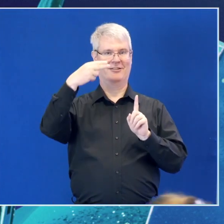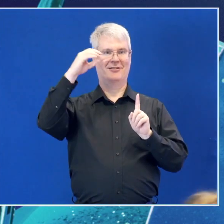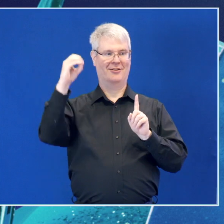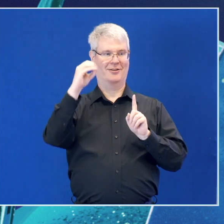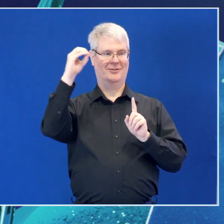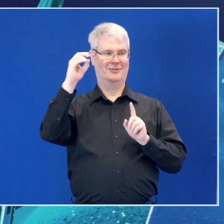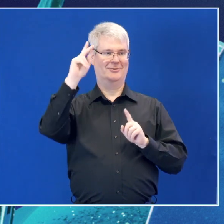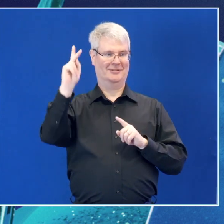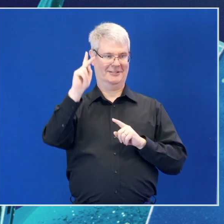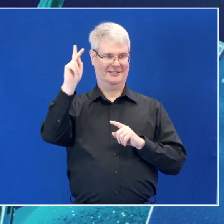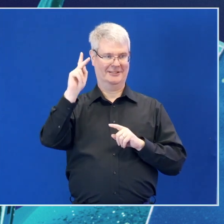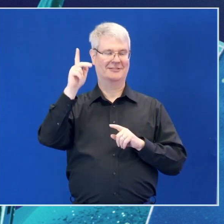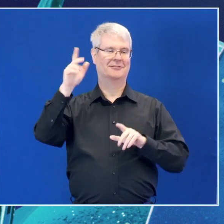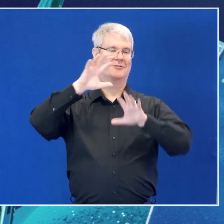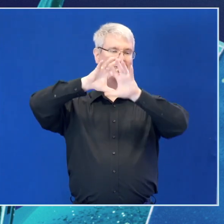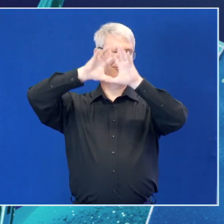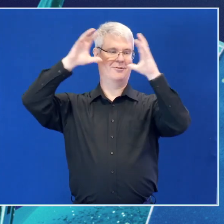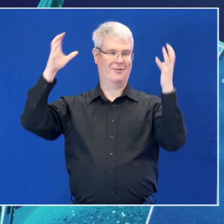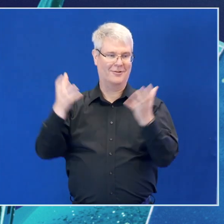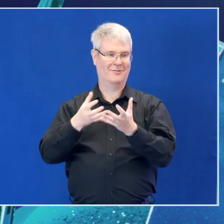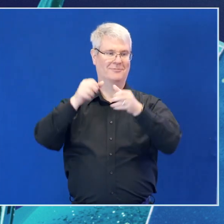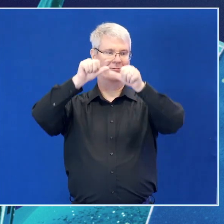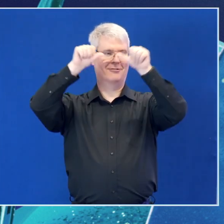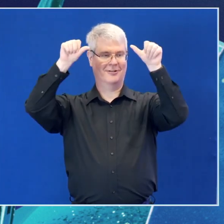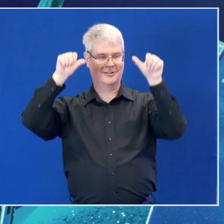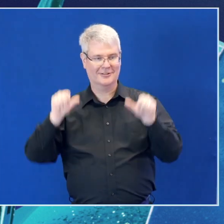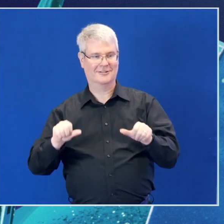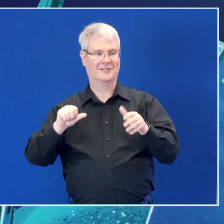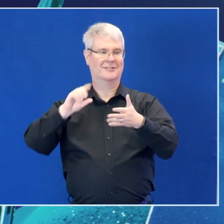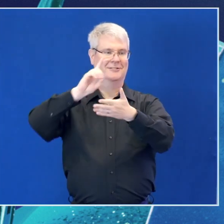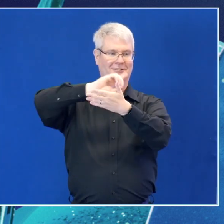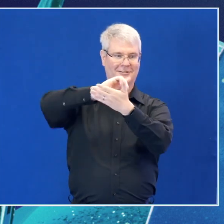interior design, and engineering firm. I'm based out of our San Francisco office, but I've been